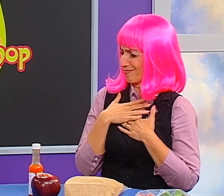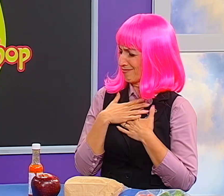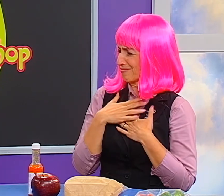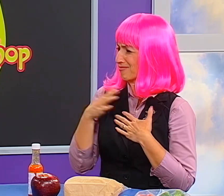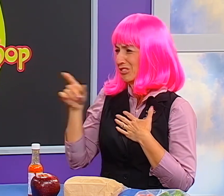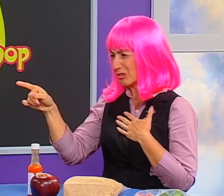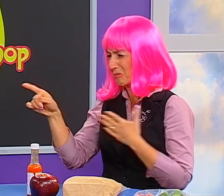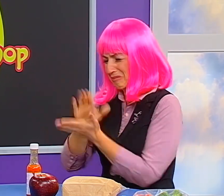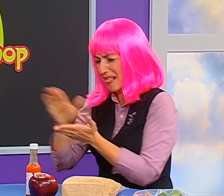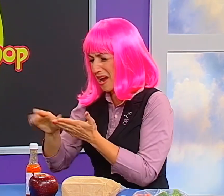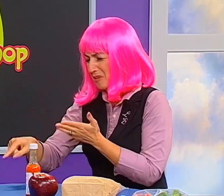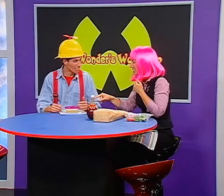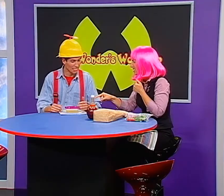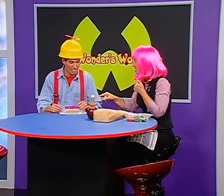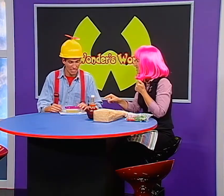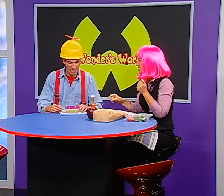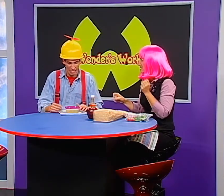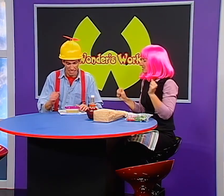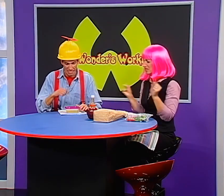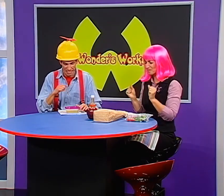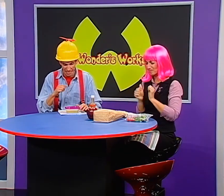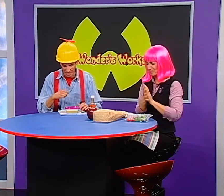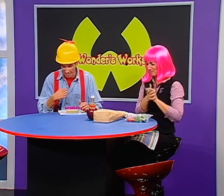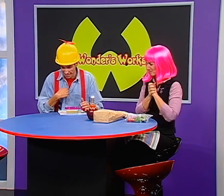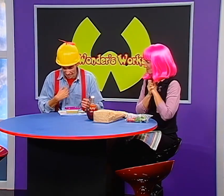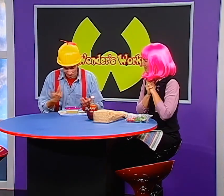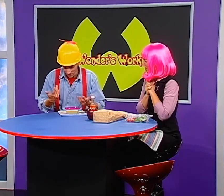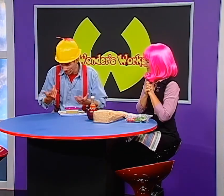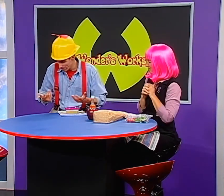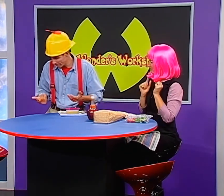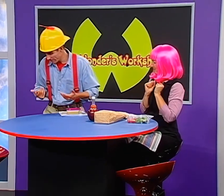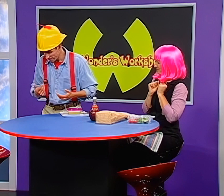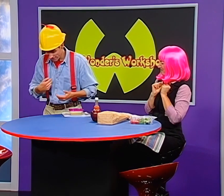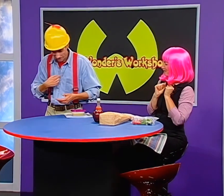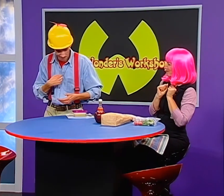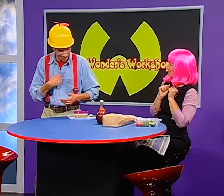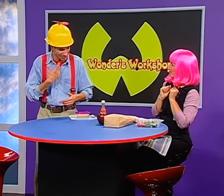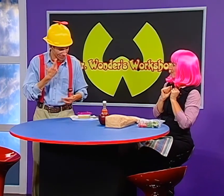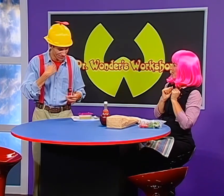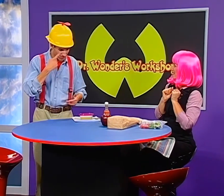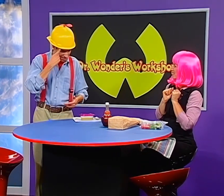OH, CLEAN THAT OUT! YEAH, YEAH, I WILL.